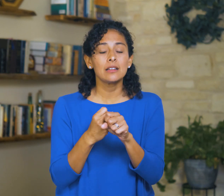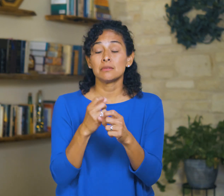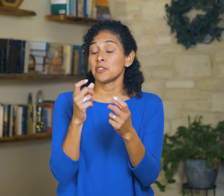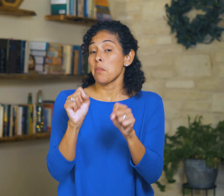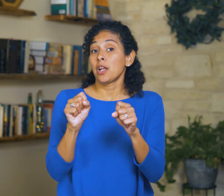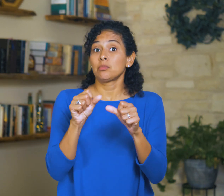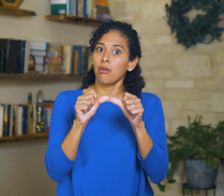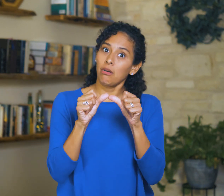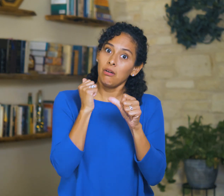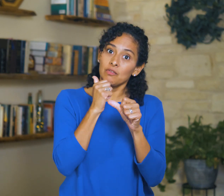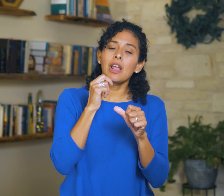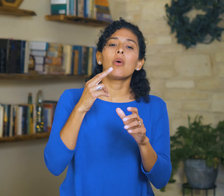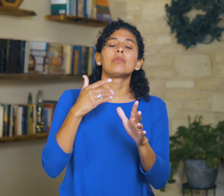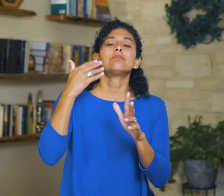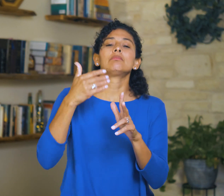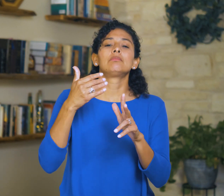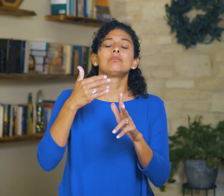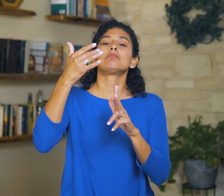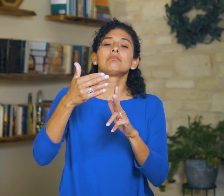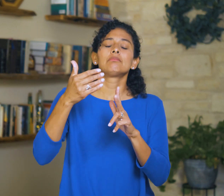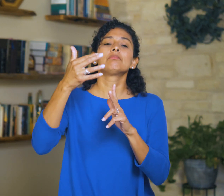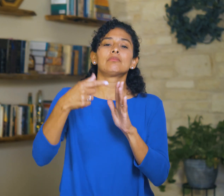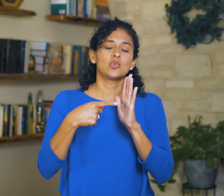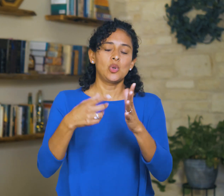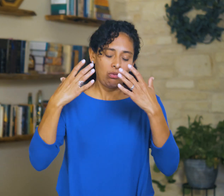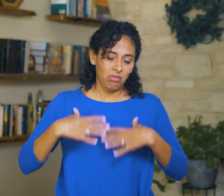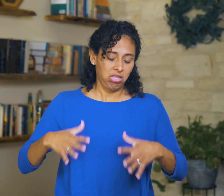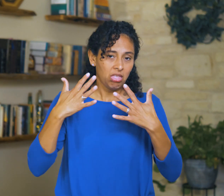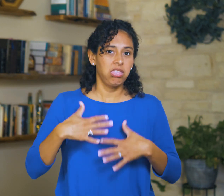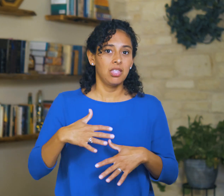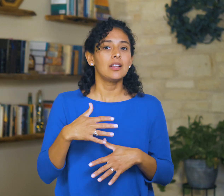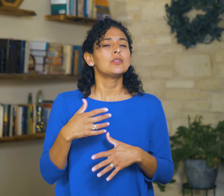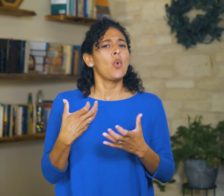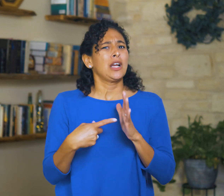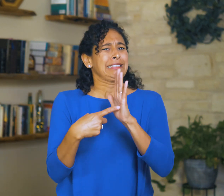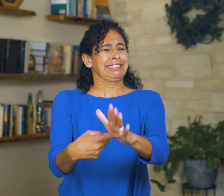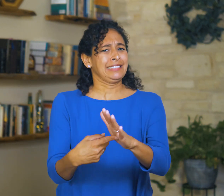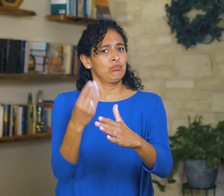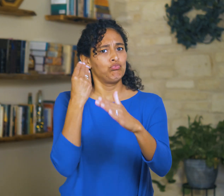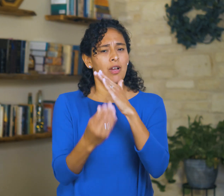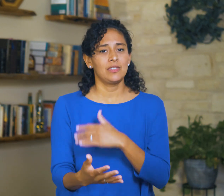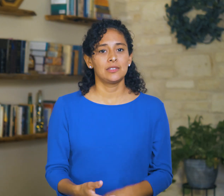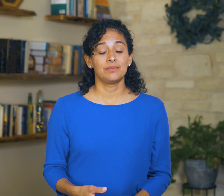either constantly or intermittently—to demonstrate this prophecy.